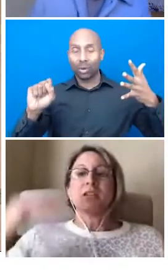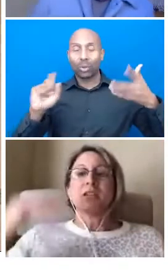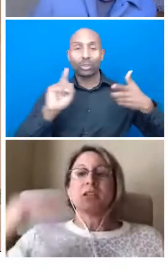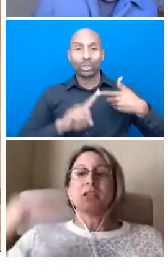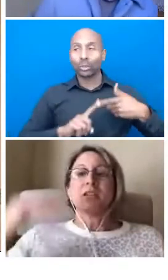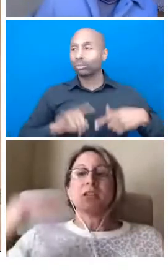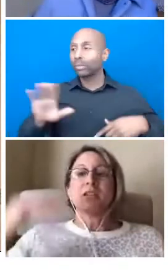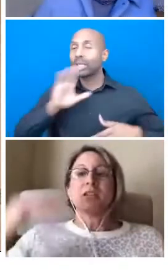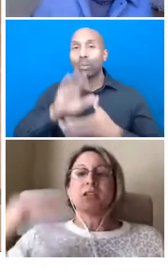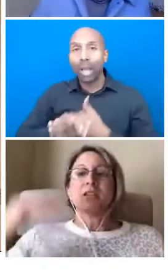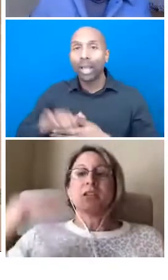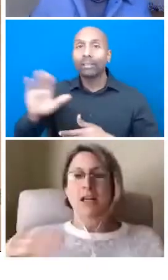He breaks them up by name.